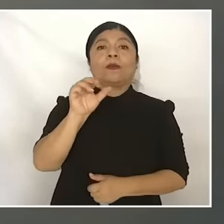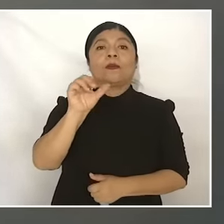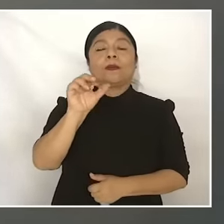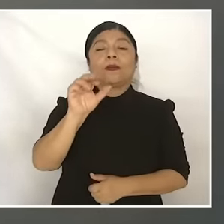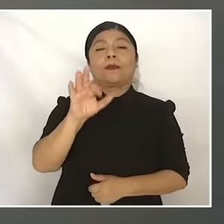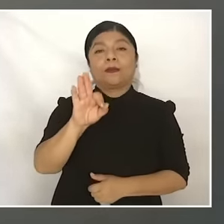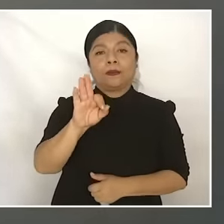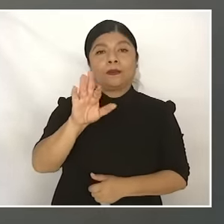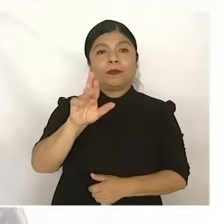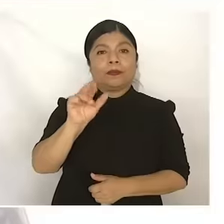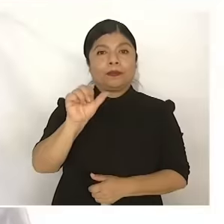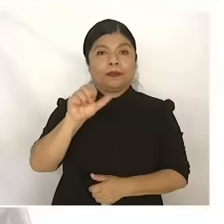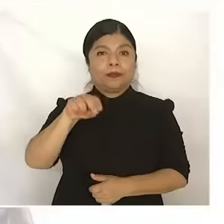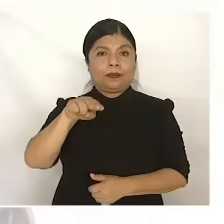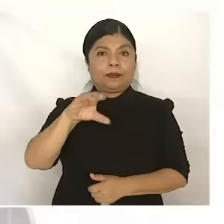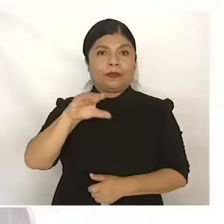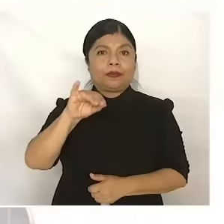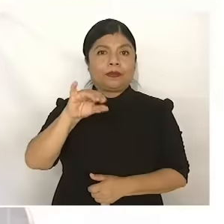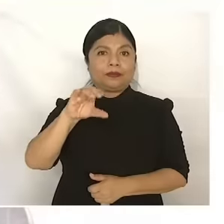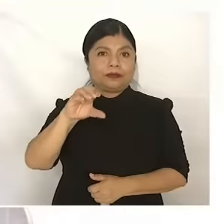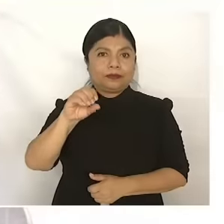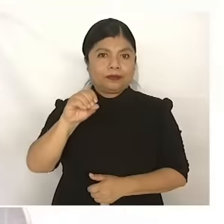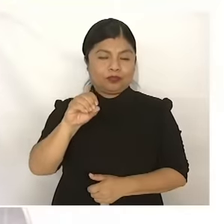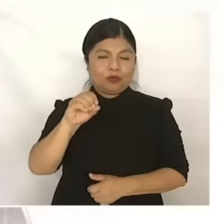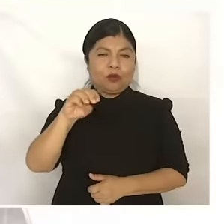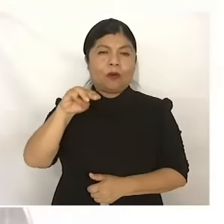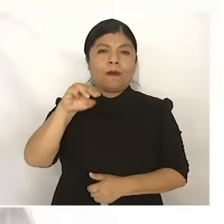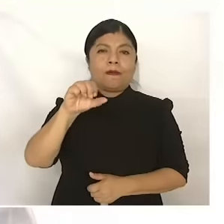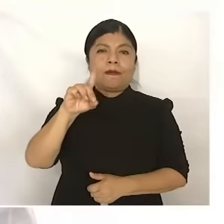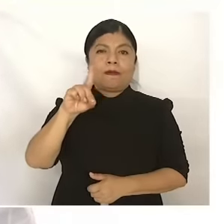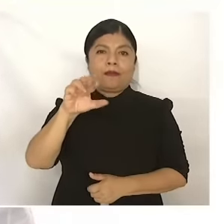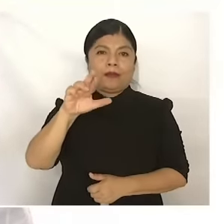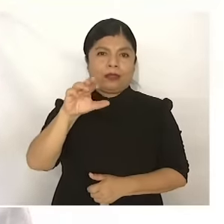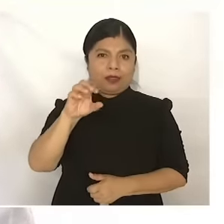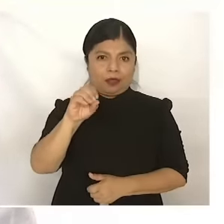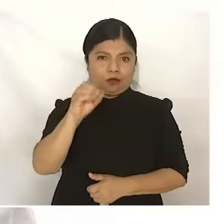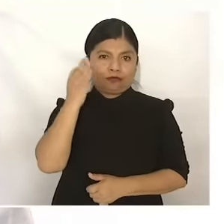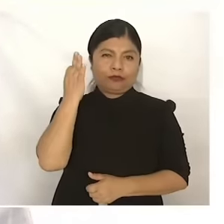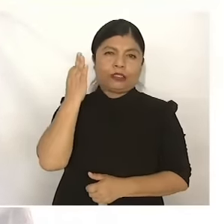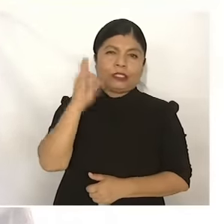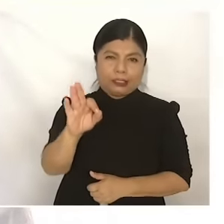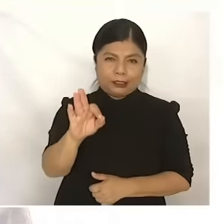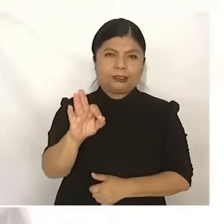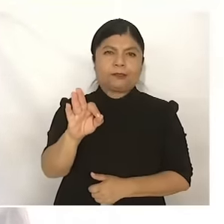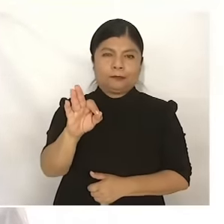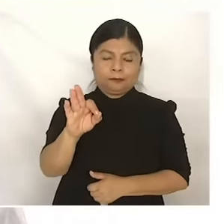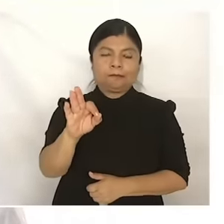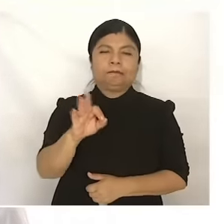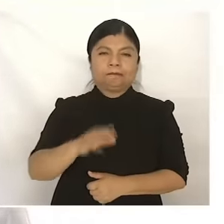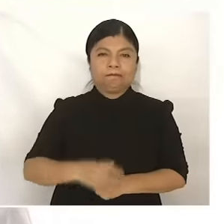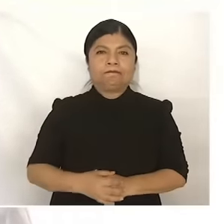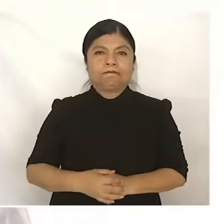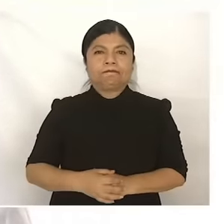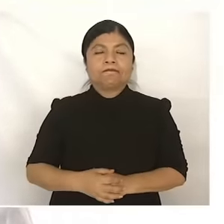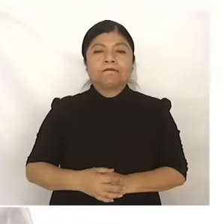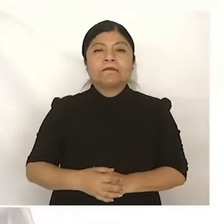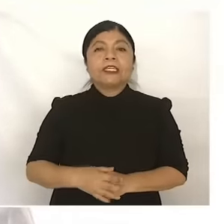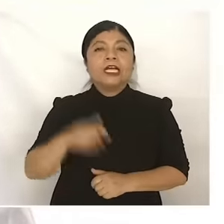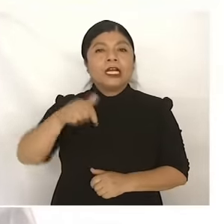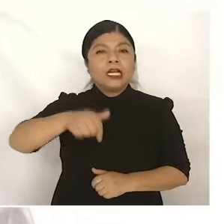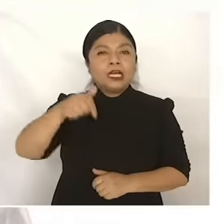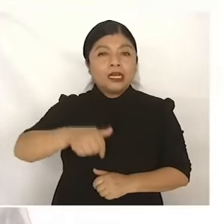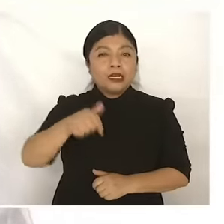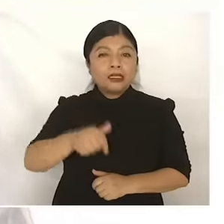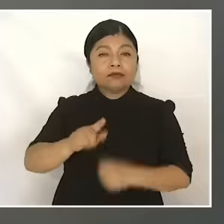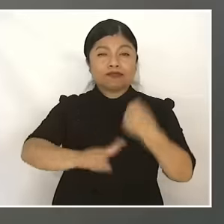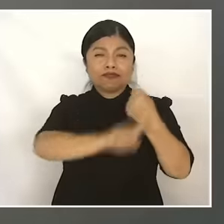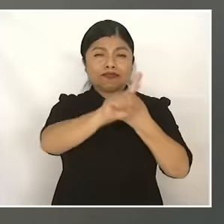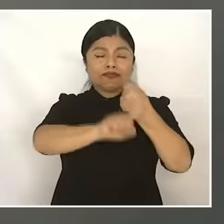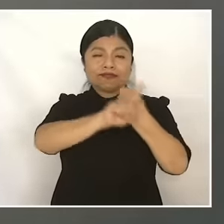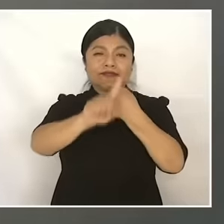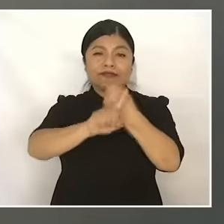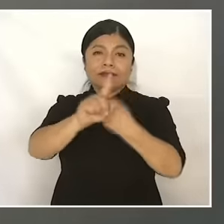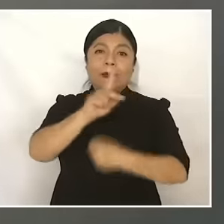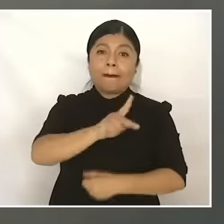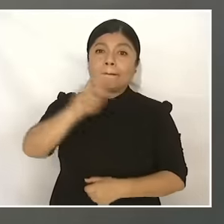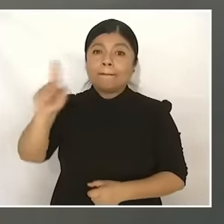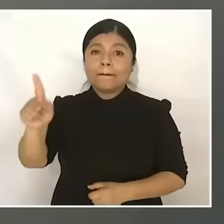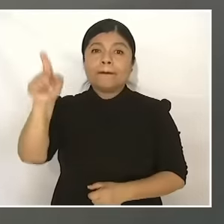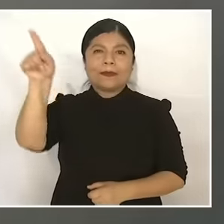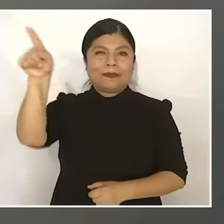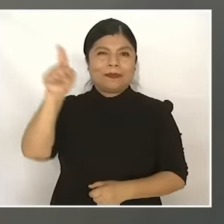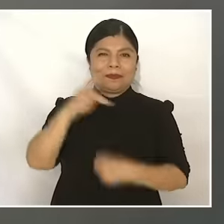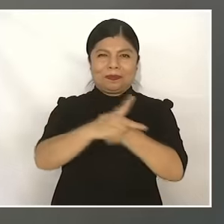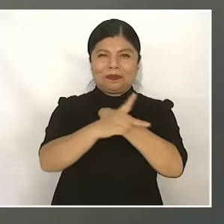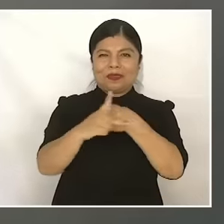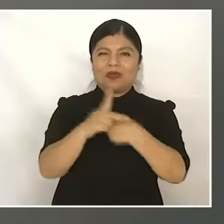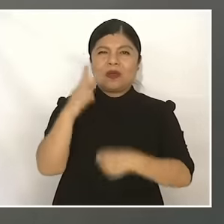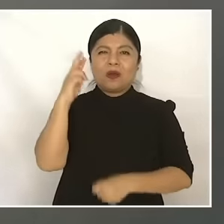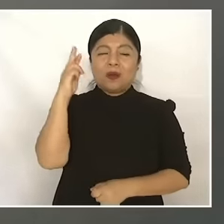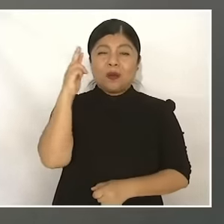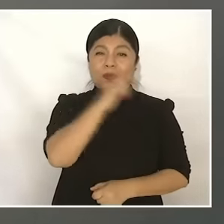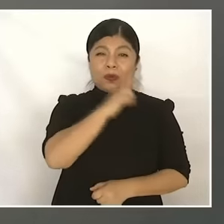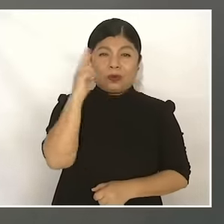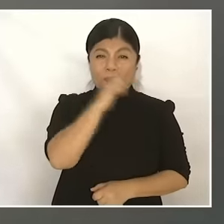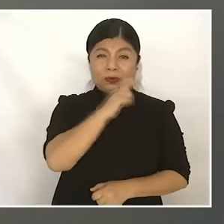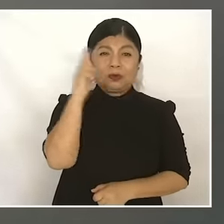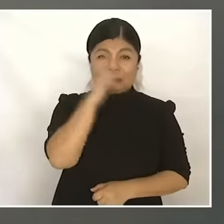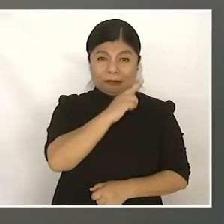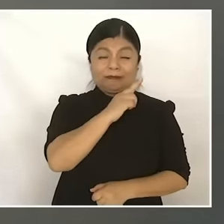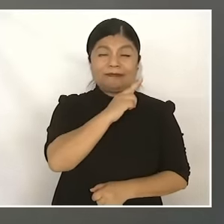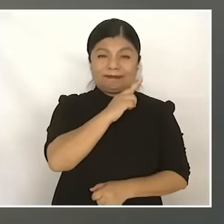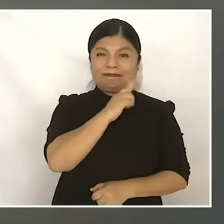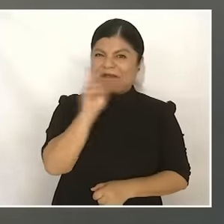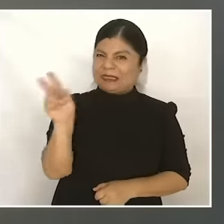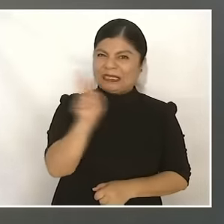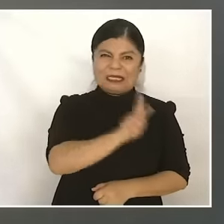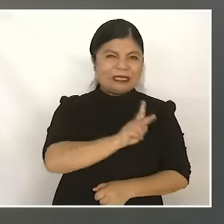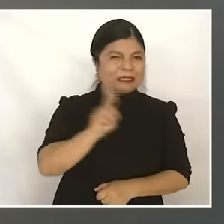La Siberia Tropical a Quintanarro Because there in Russia they sent the opponents to Siberia, which